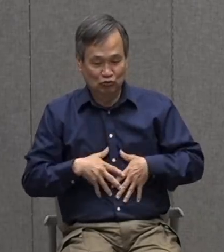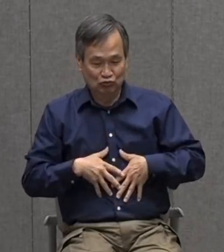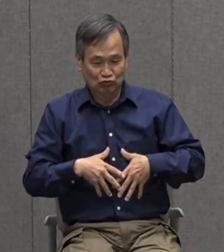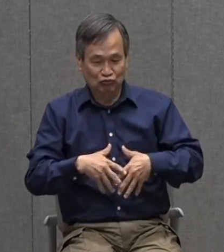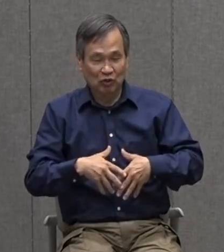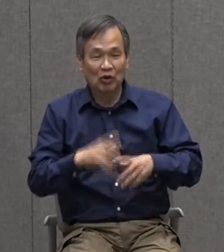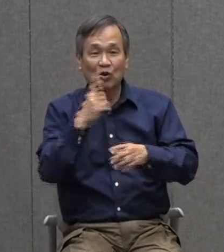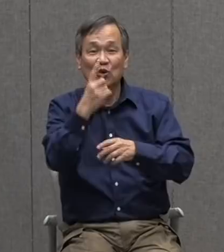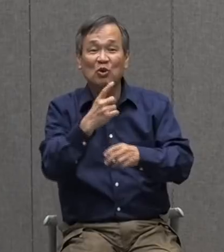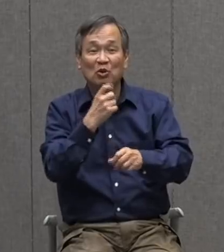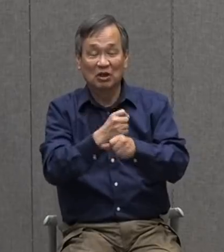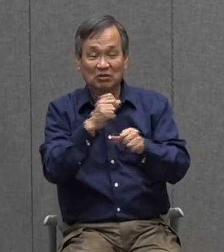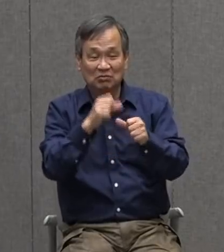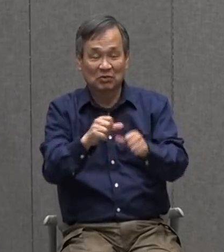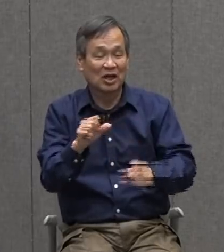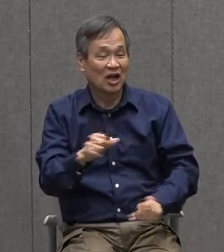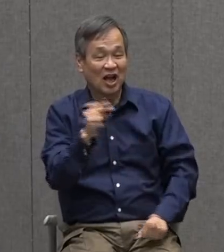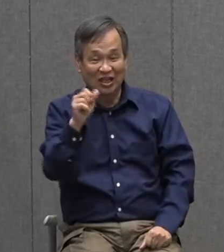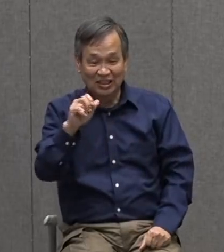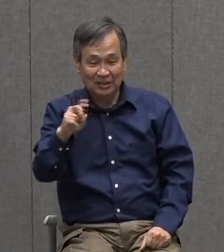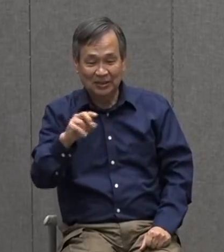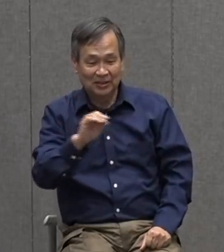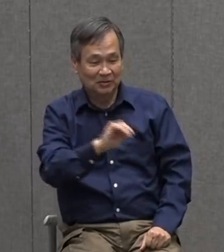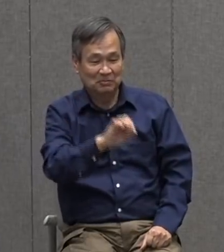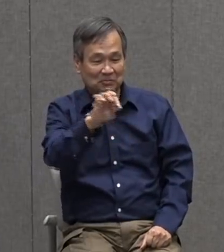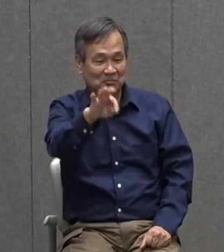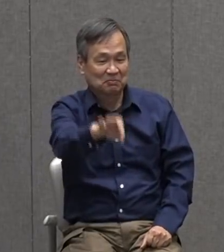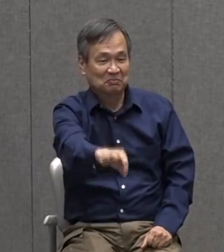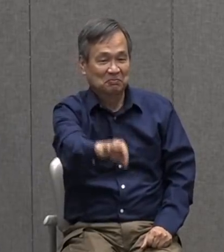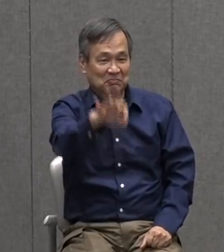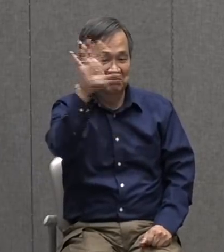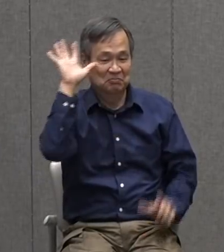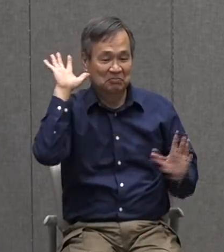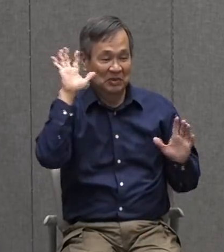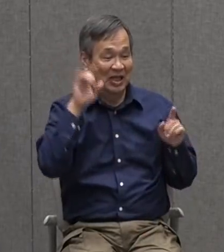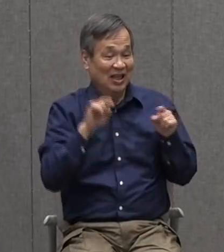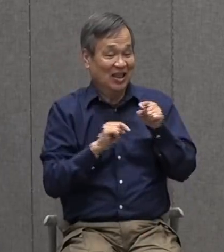Bury the other seed in the ground now and take care,